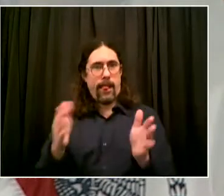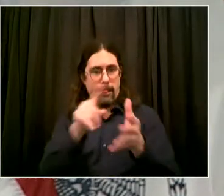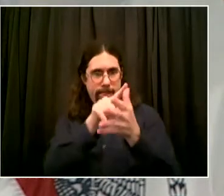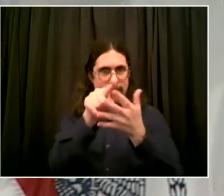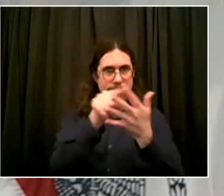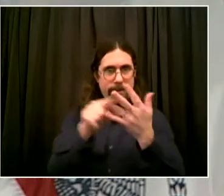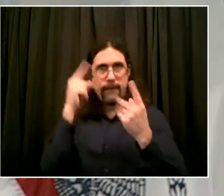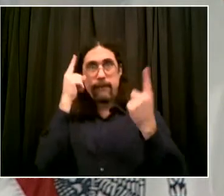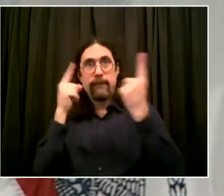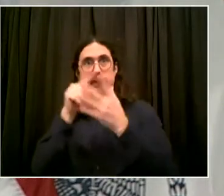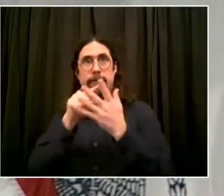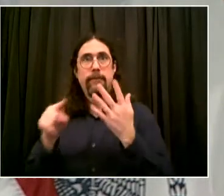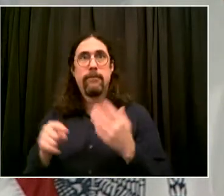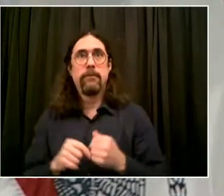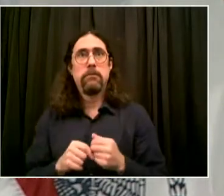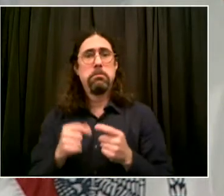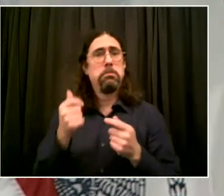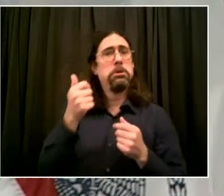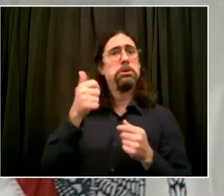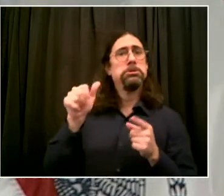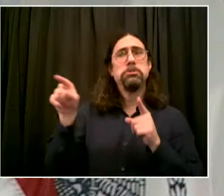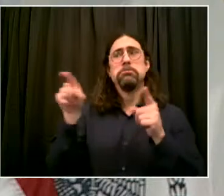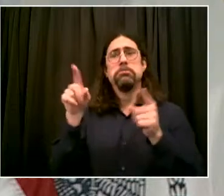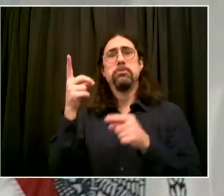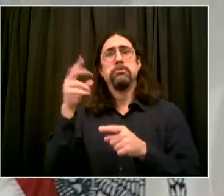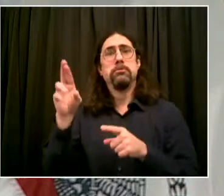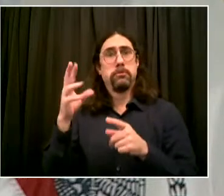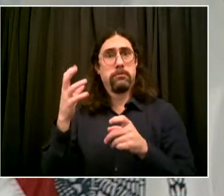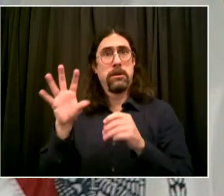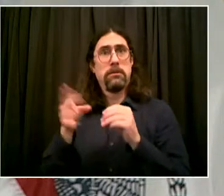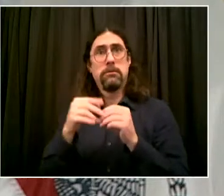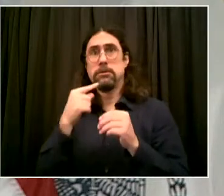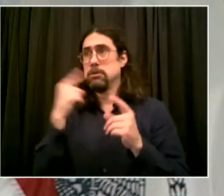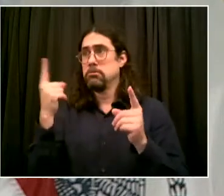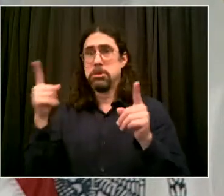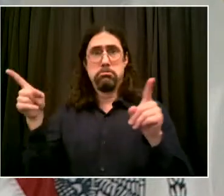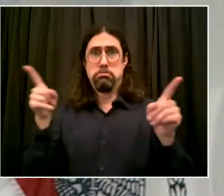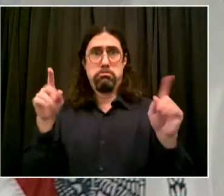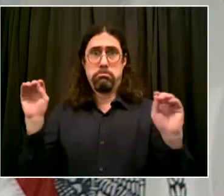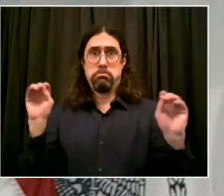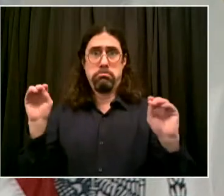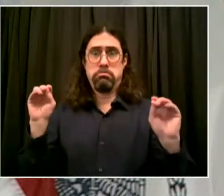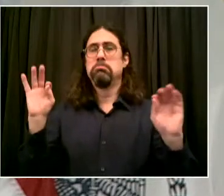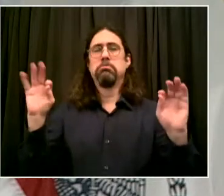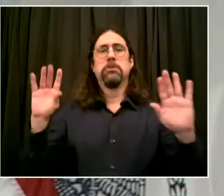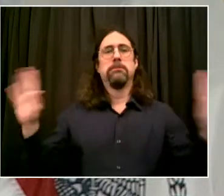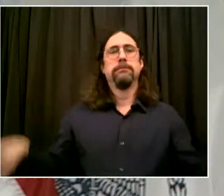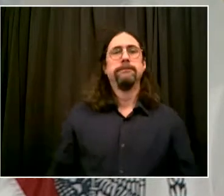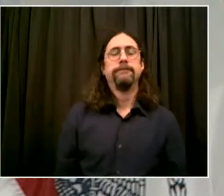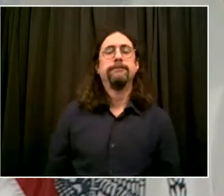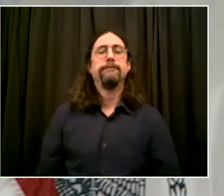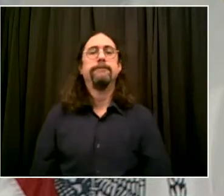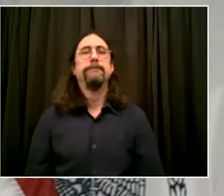VARMA, ANYTHING I LELET FOUT THAT YOU WANT TO ADD? I THINK YOU